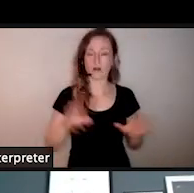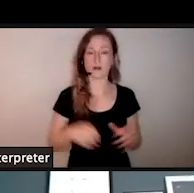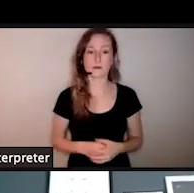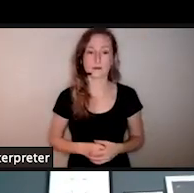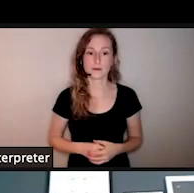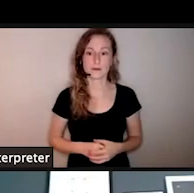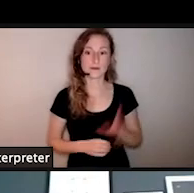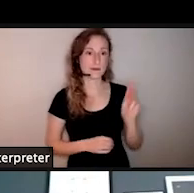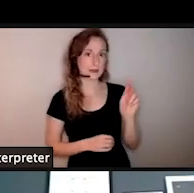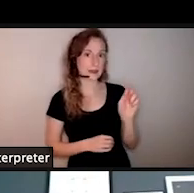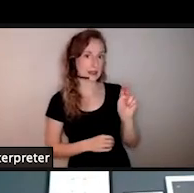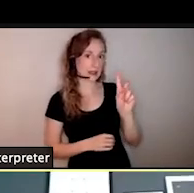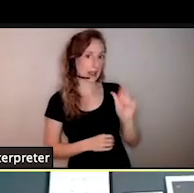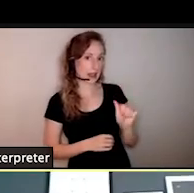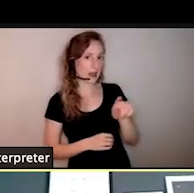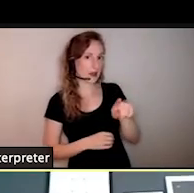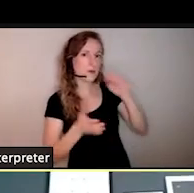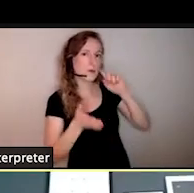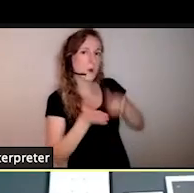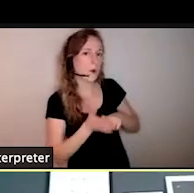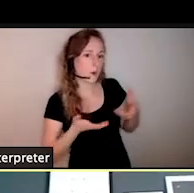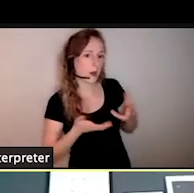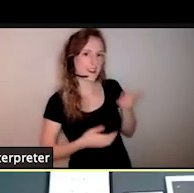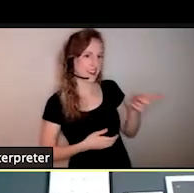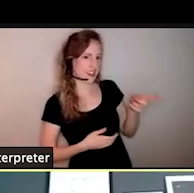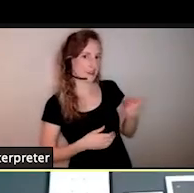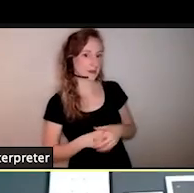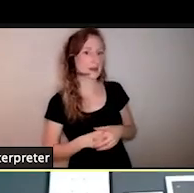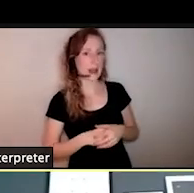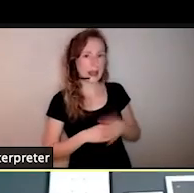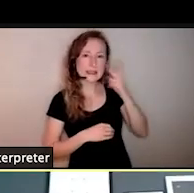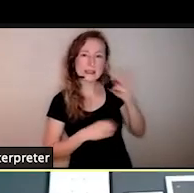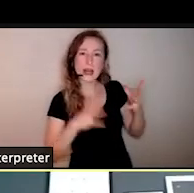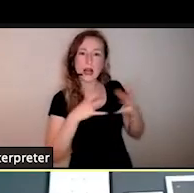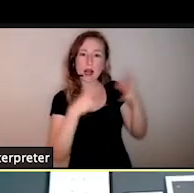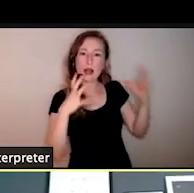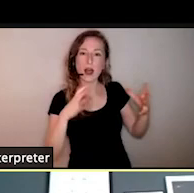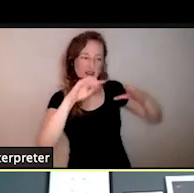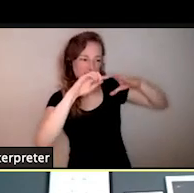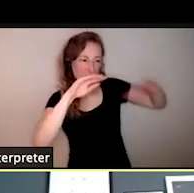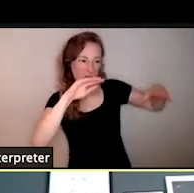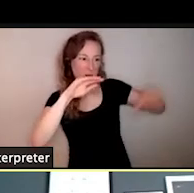I’m noticing a lot of jagged edges, and a lot of blue and white.